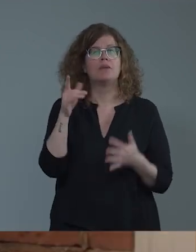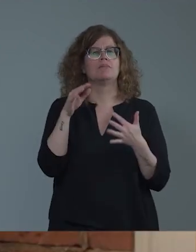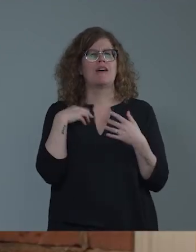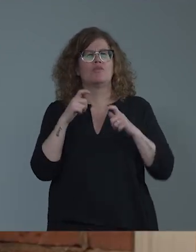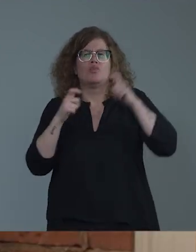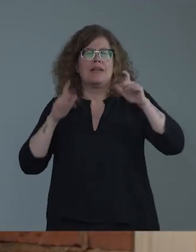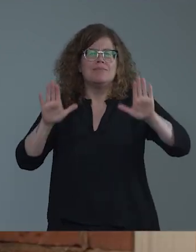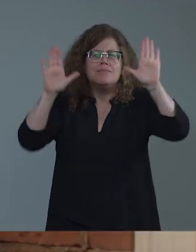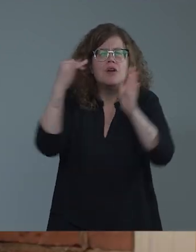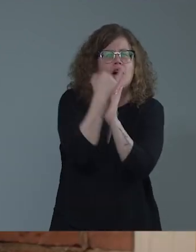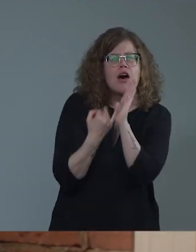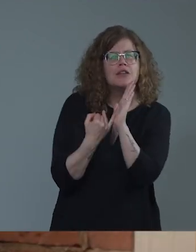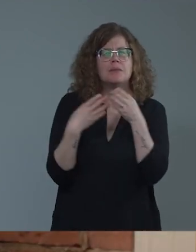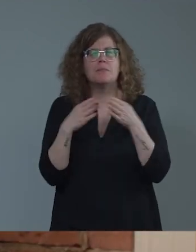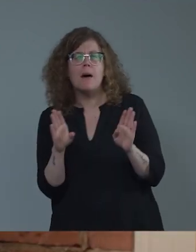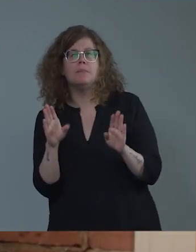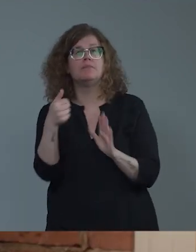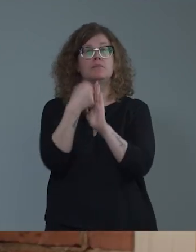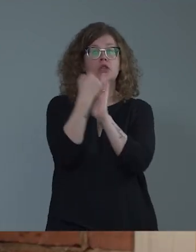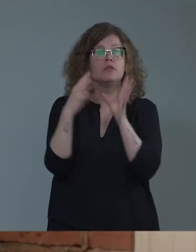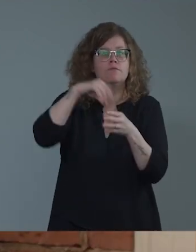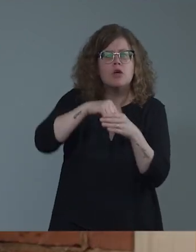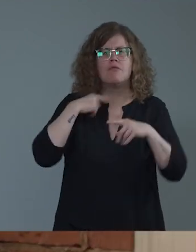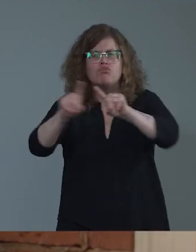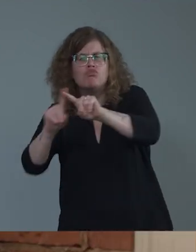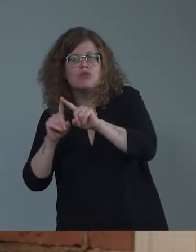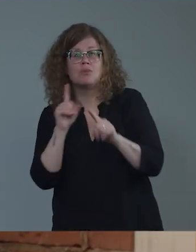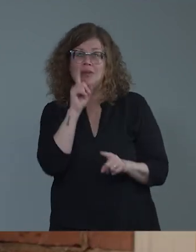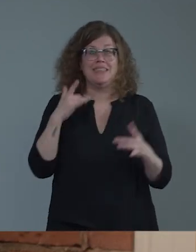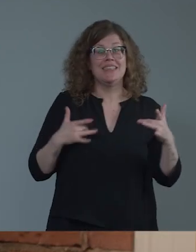One of the great things about working in public art and working with artists is that